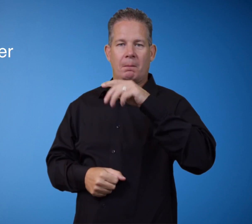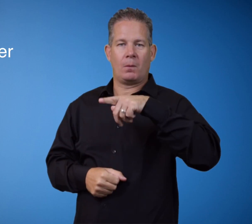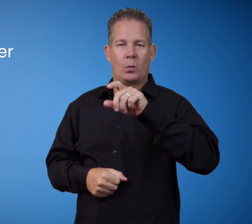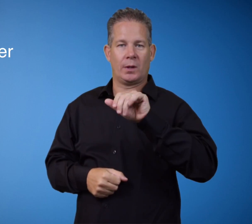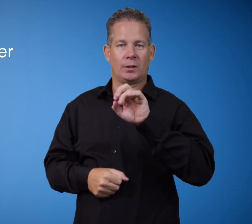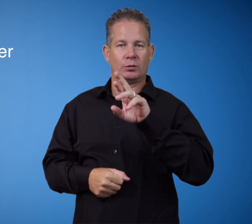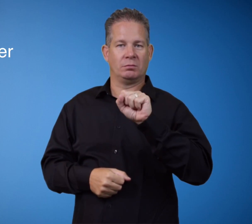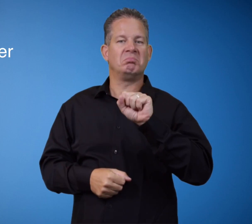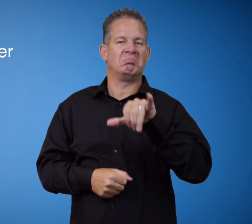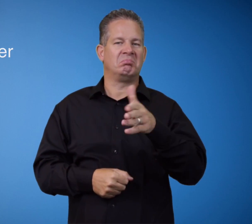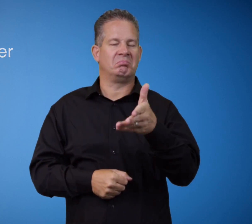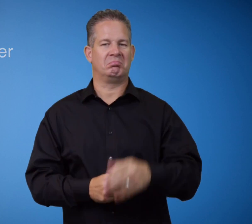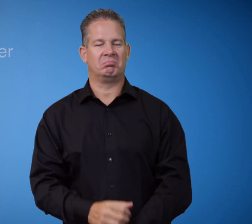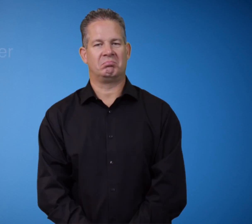Employees work for an employer.